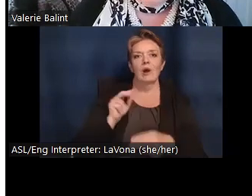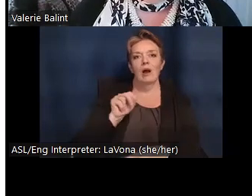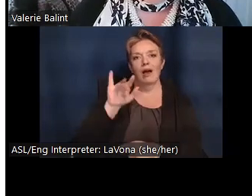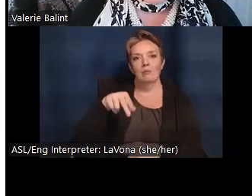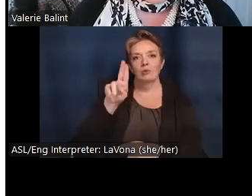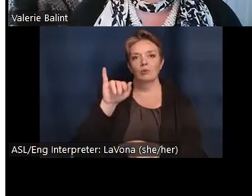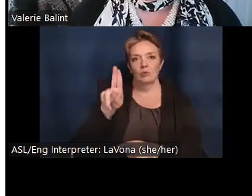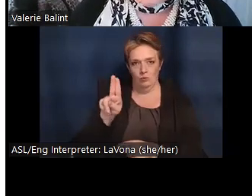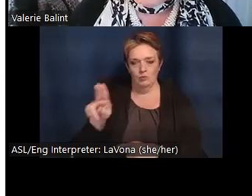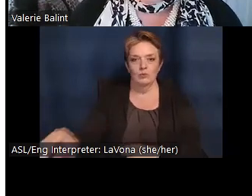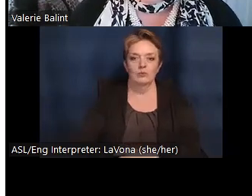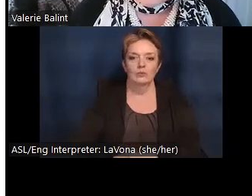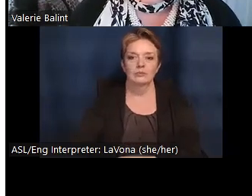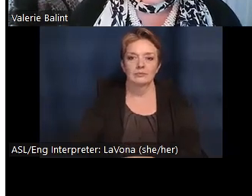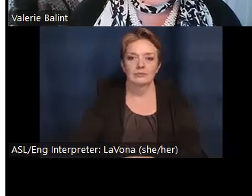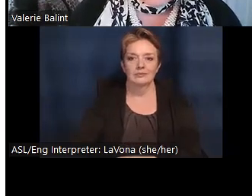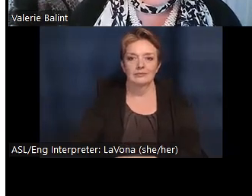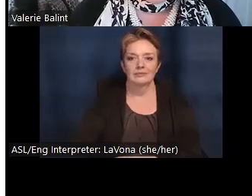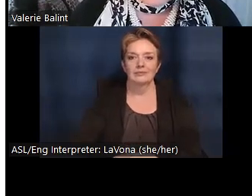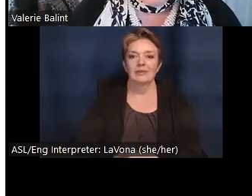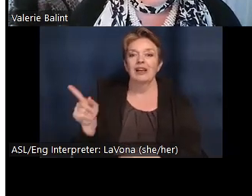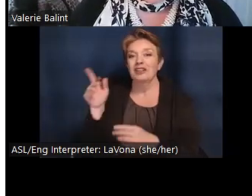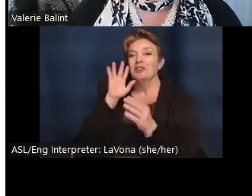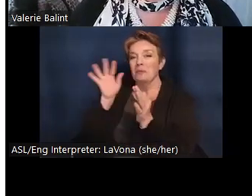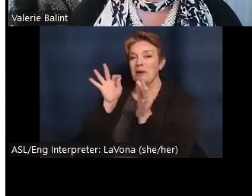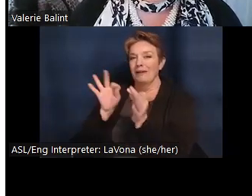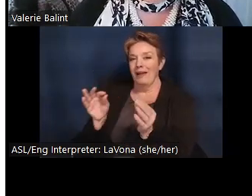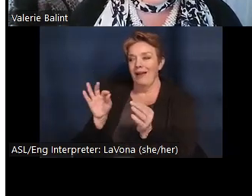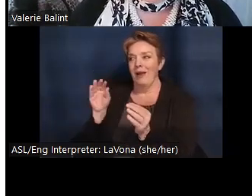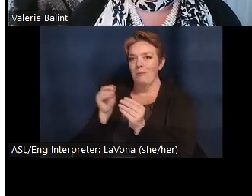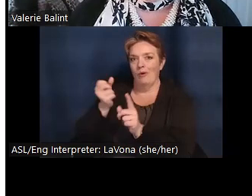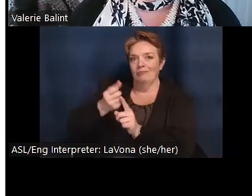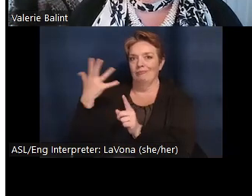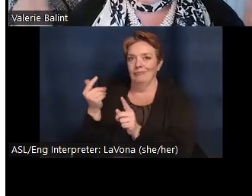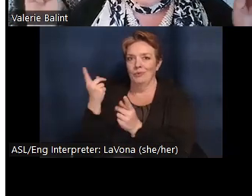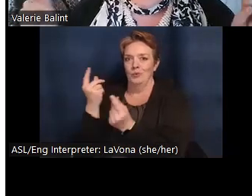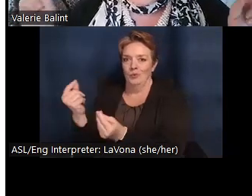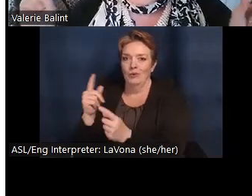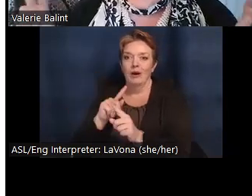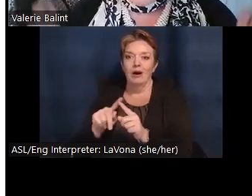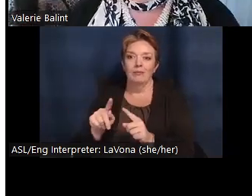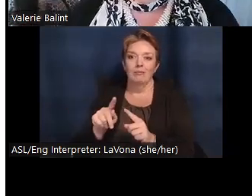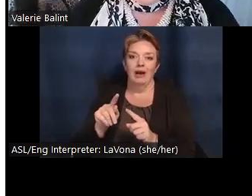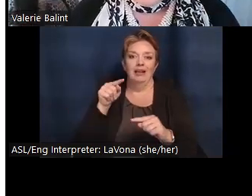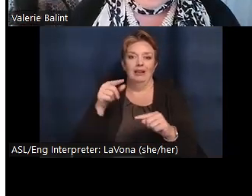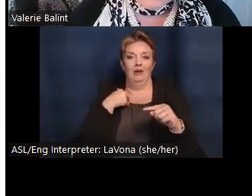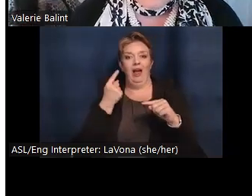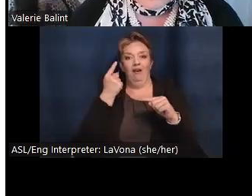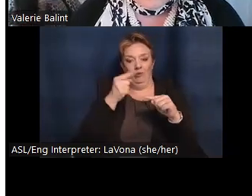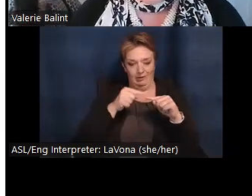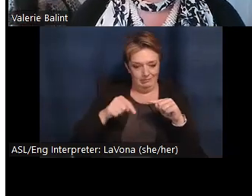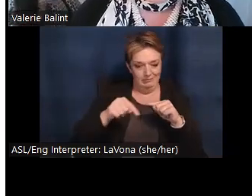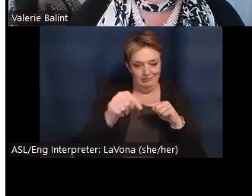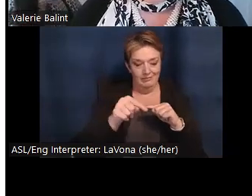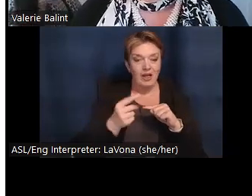but make sure to include this sojourn as well: thirteen miles along a rusticated– aka unpaved– road